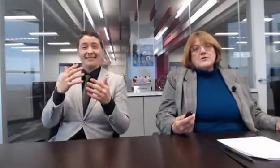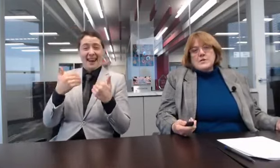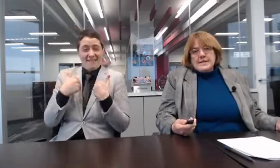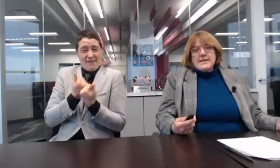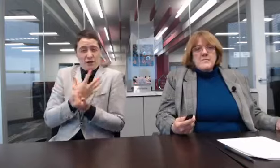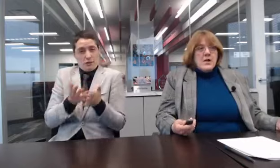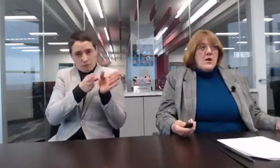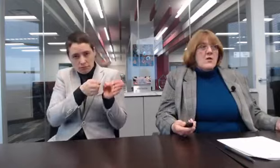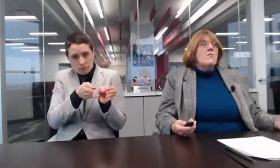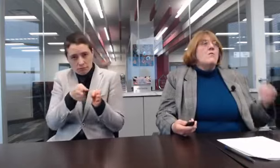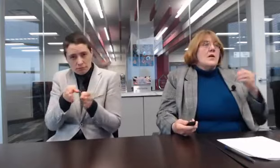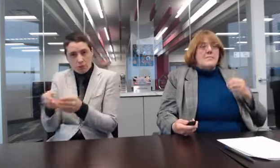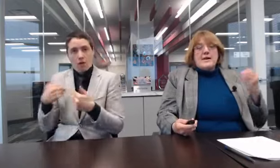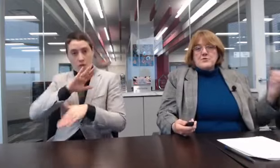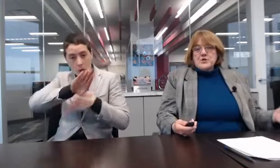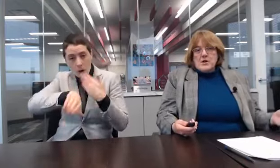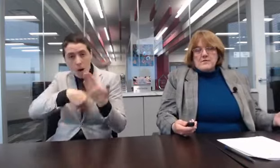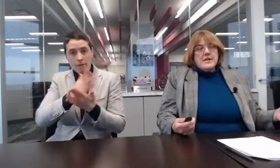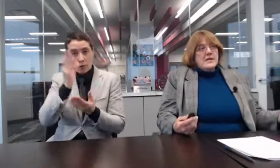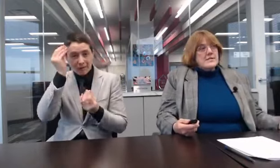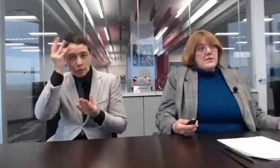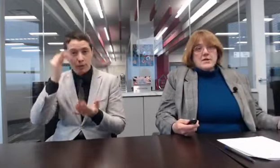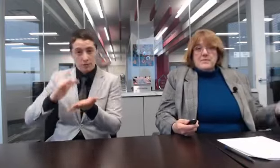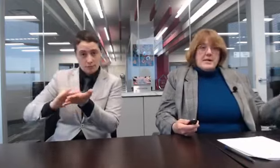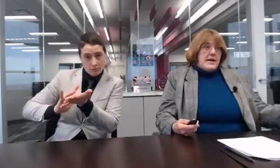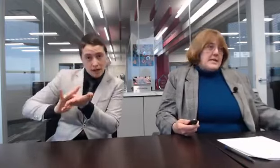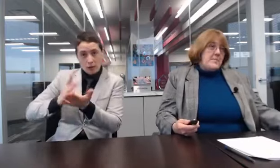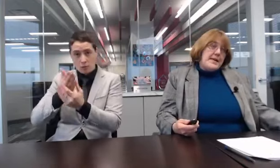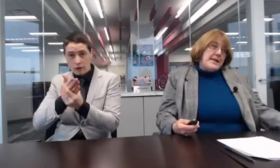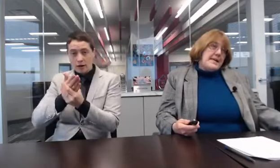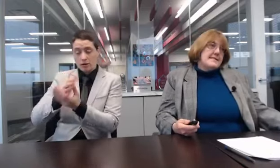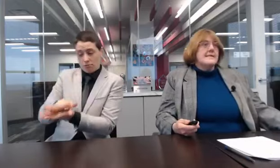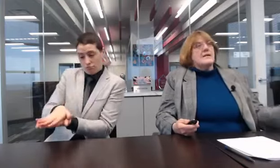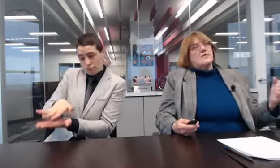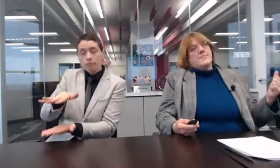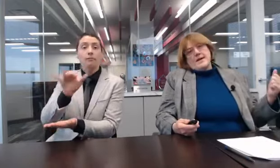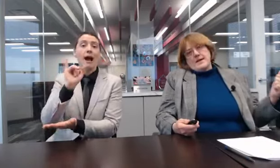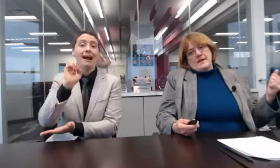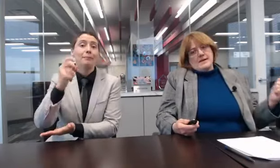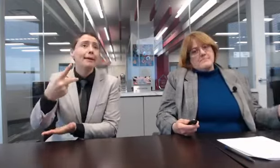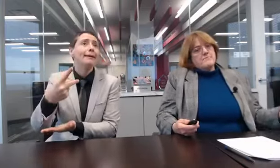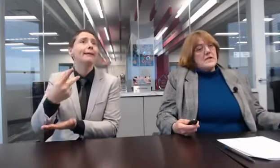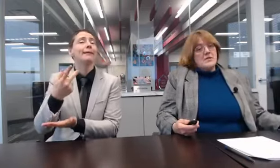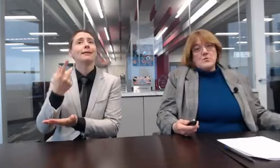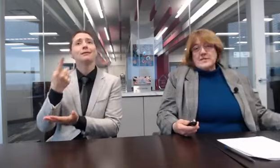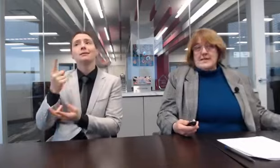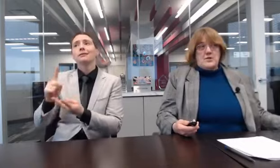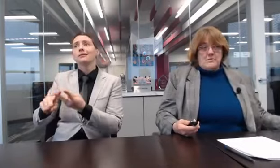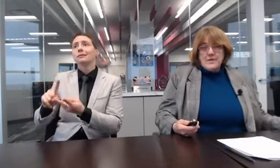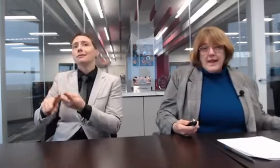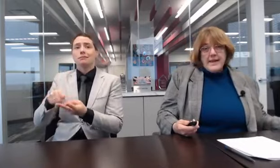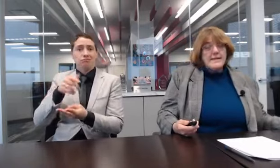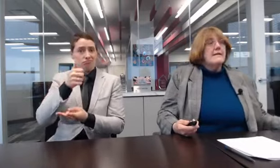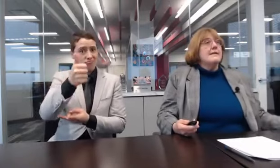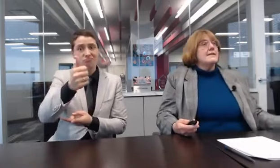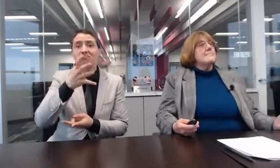to let them know about your child. So it could be IEPs, it could be notes that you take,